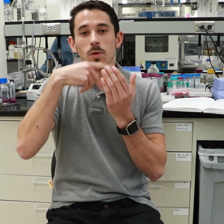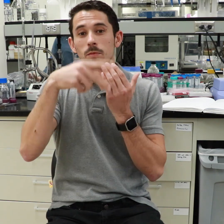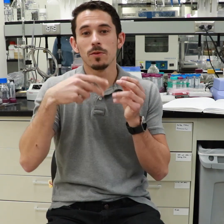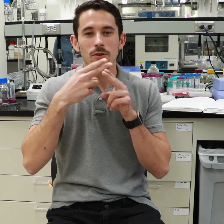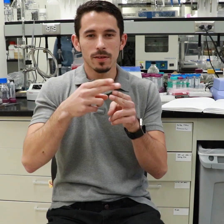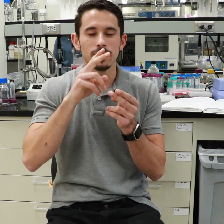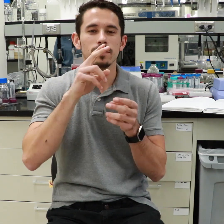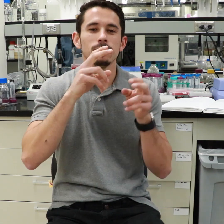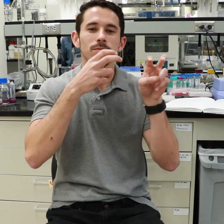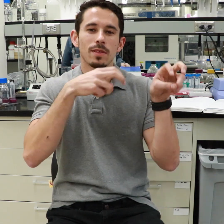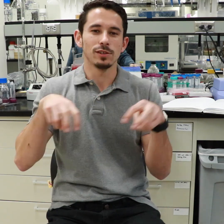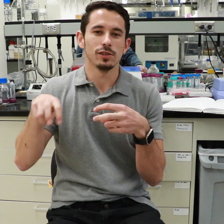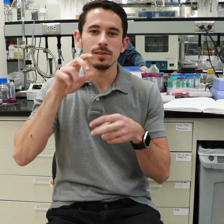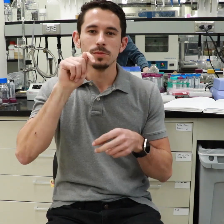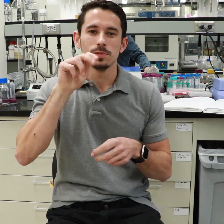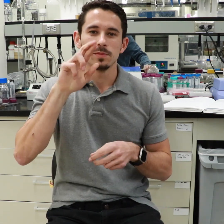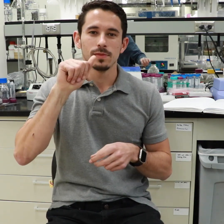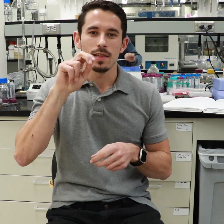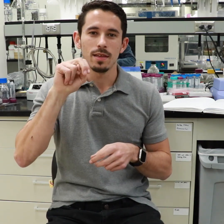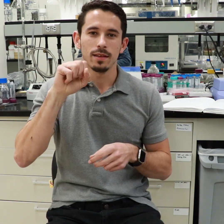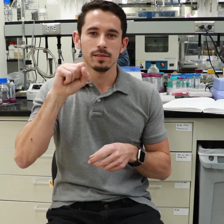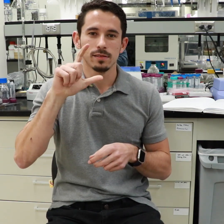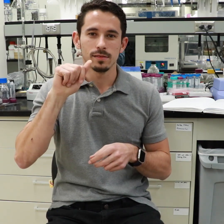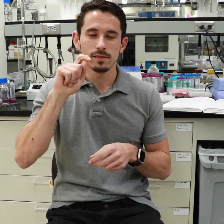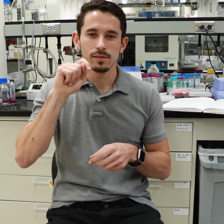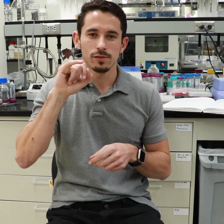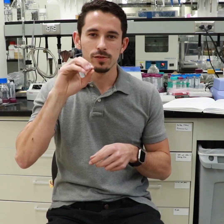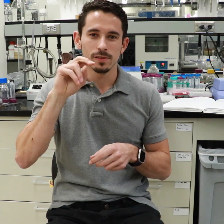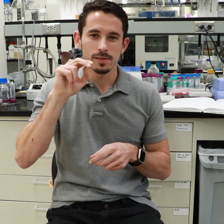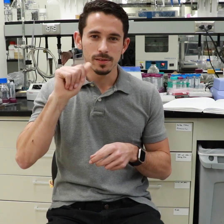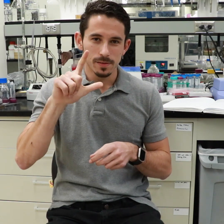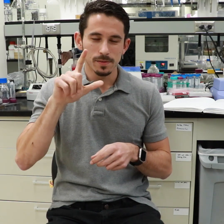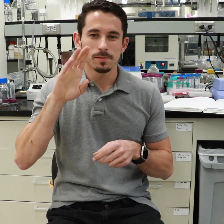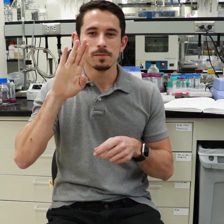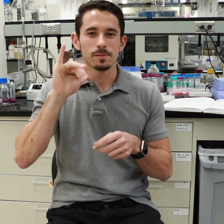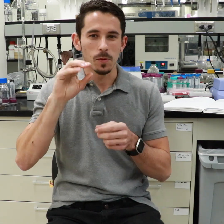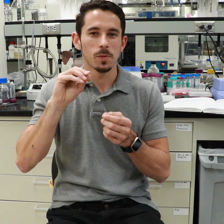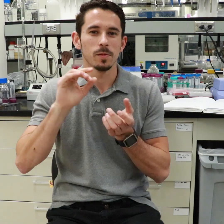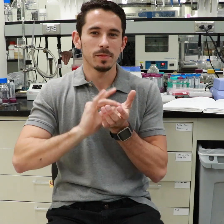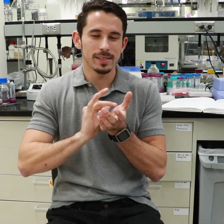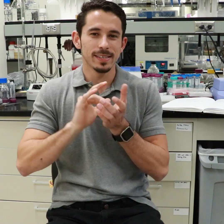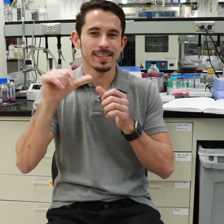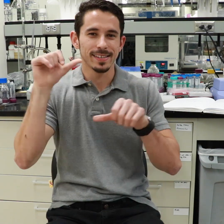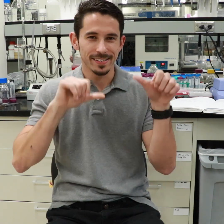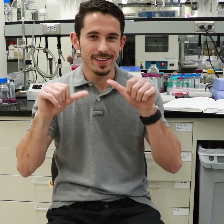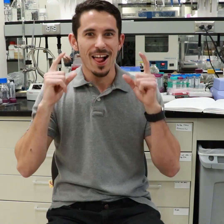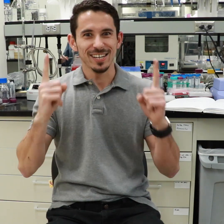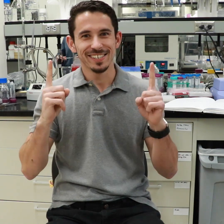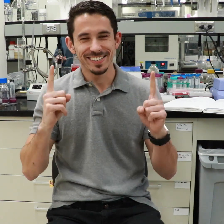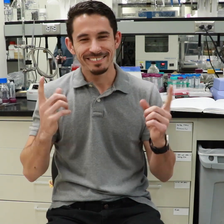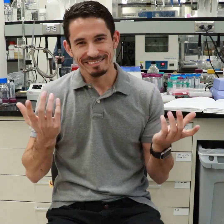in “Translational Biomedical Science” -- it’s a long program name!